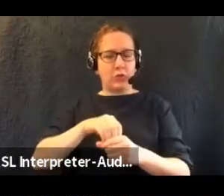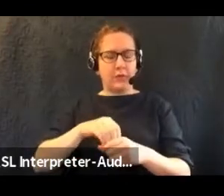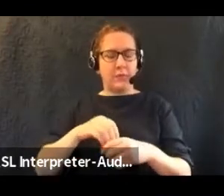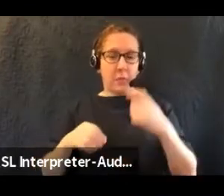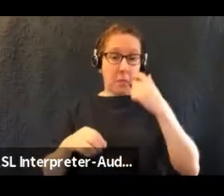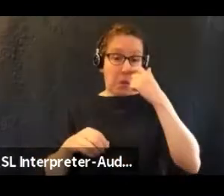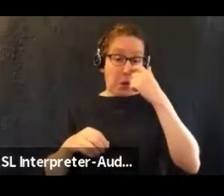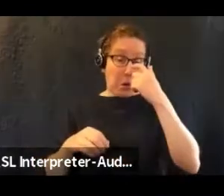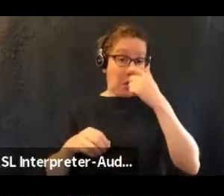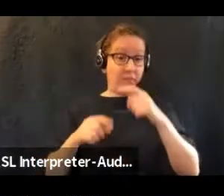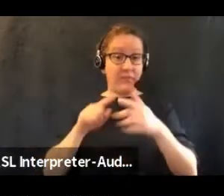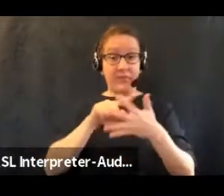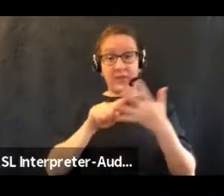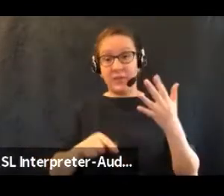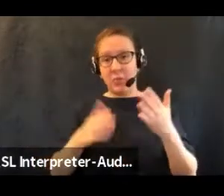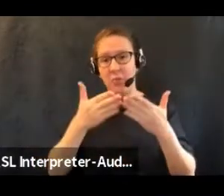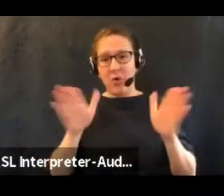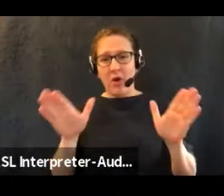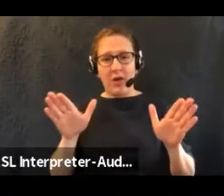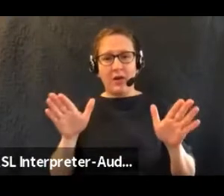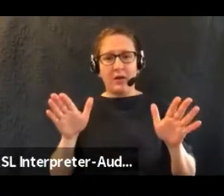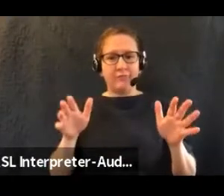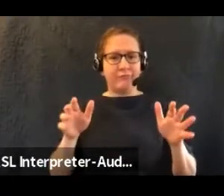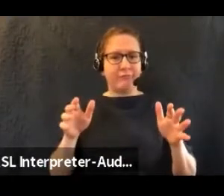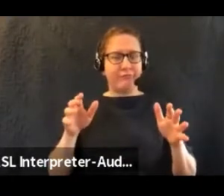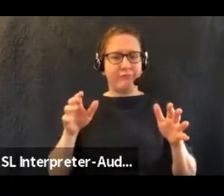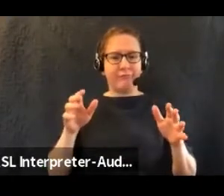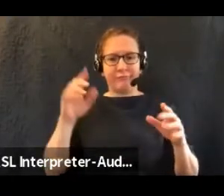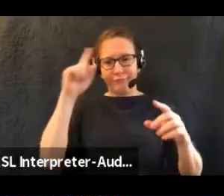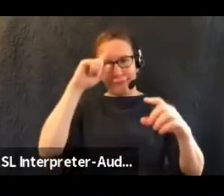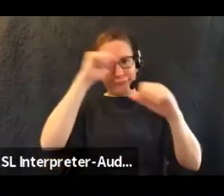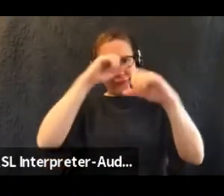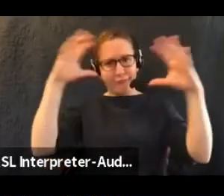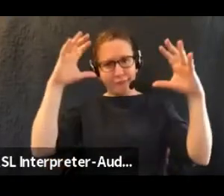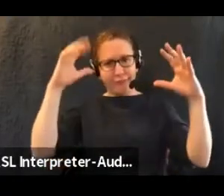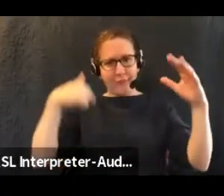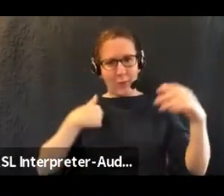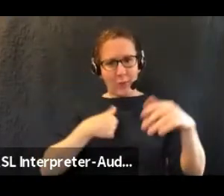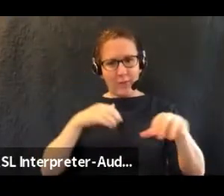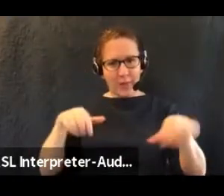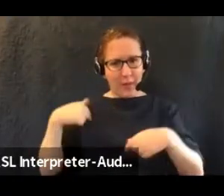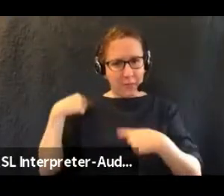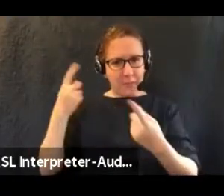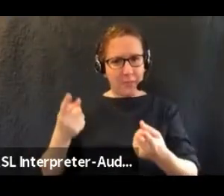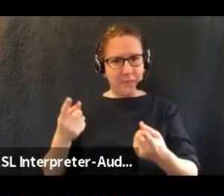sort of broader stroke pictures or broader stroke ideas that we've done as a Bureau to